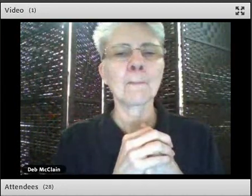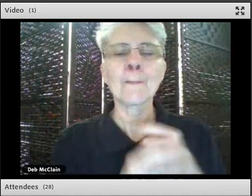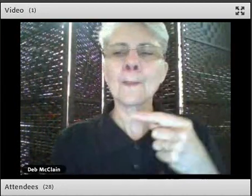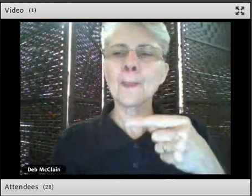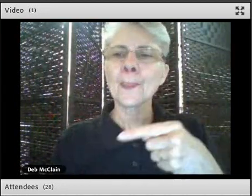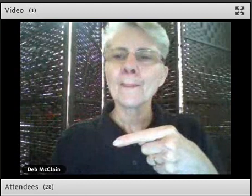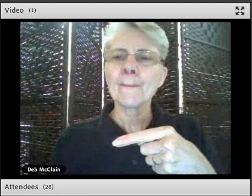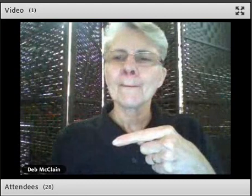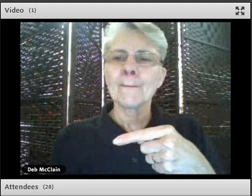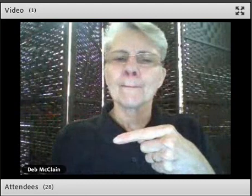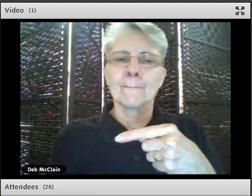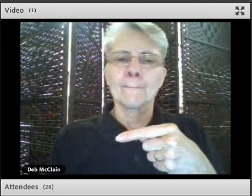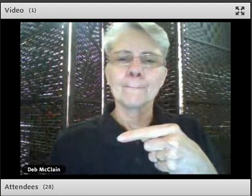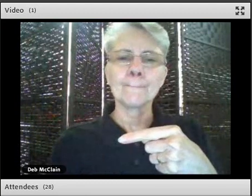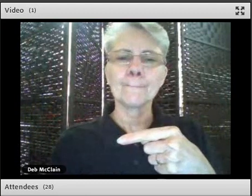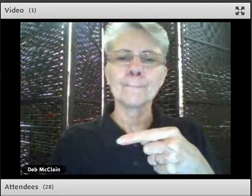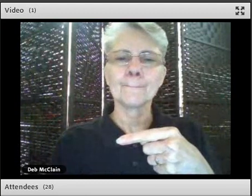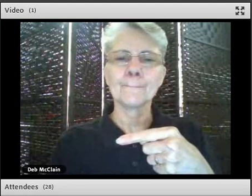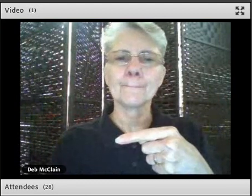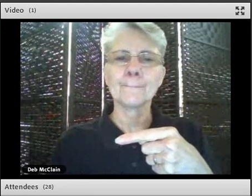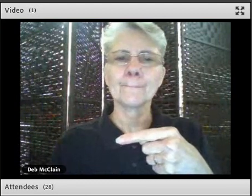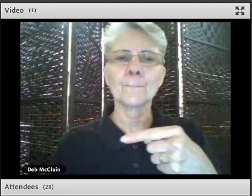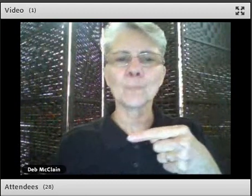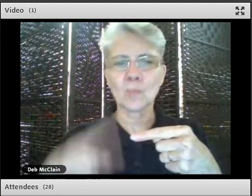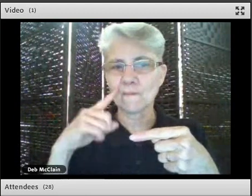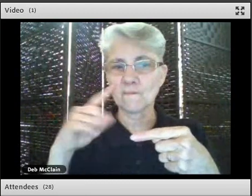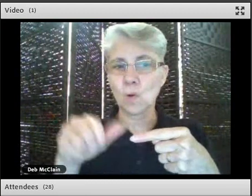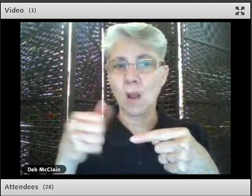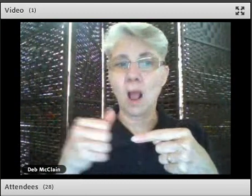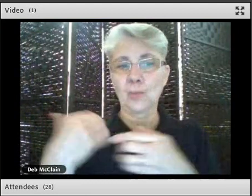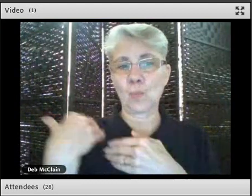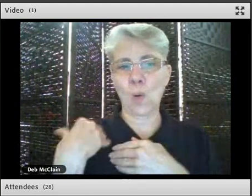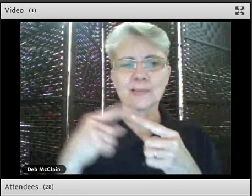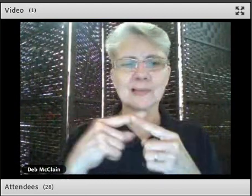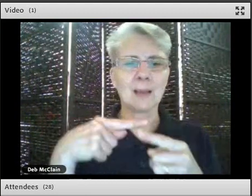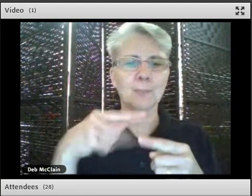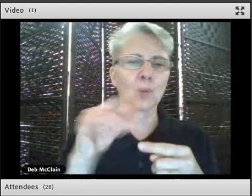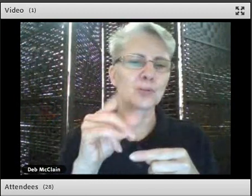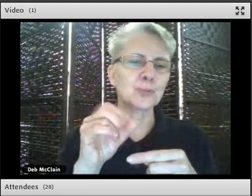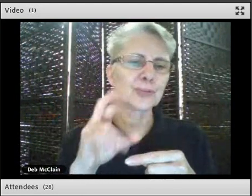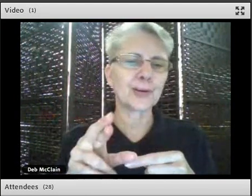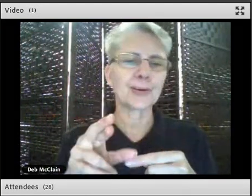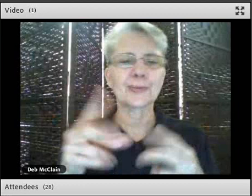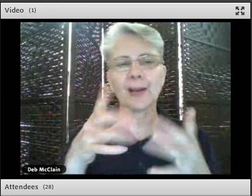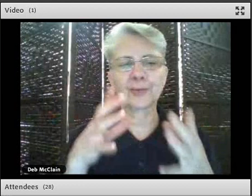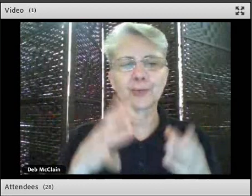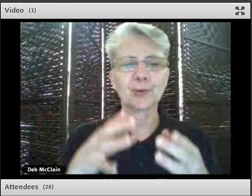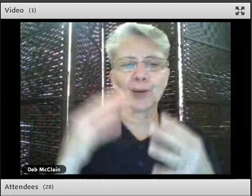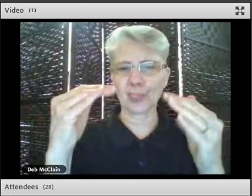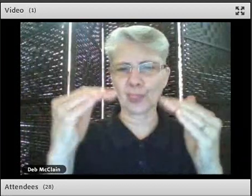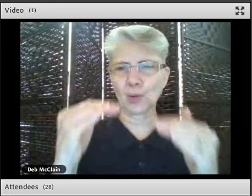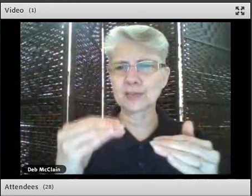those types of things, go ahead and add them. You'll see they'll be designated anyway